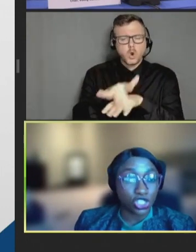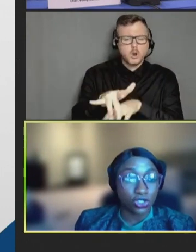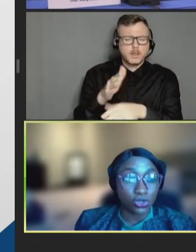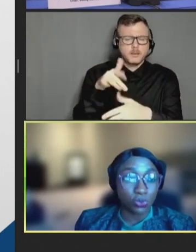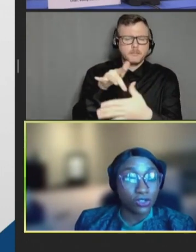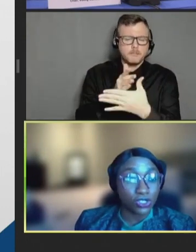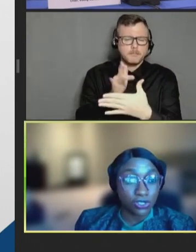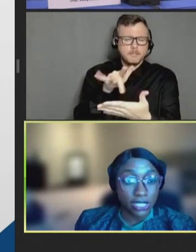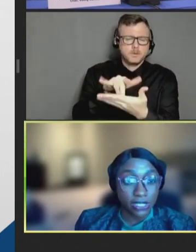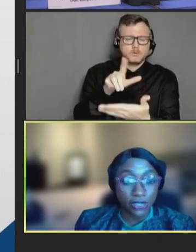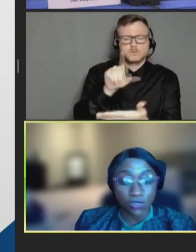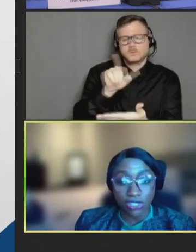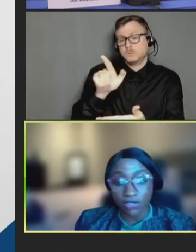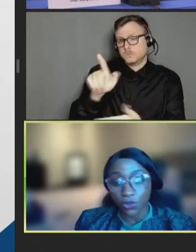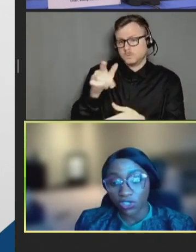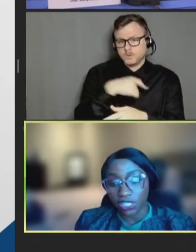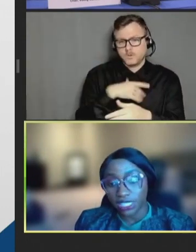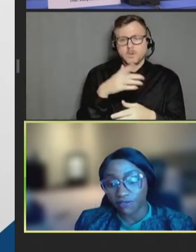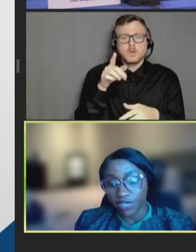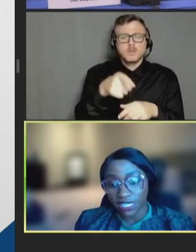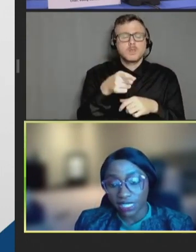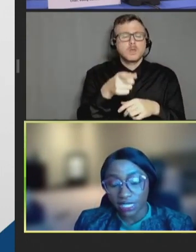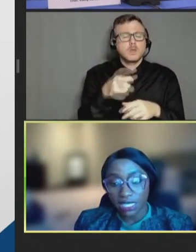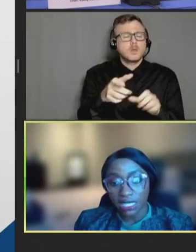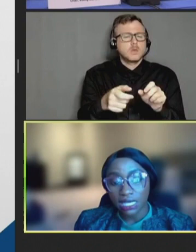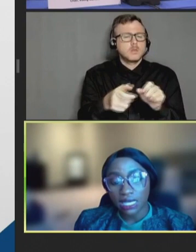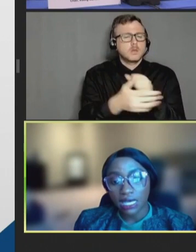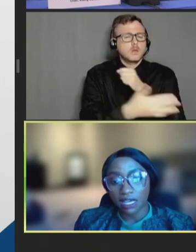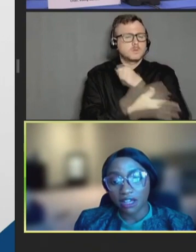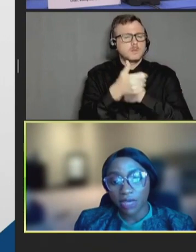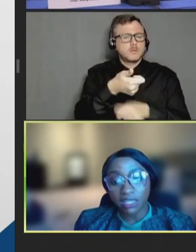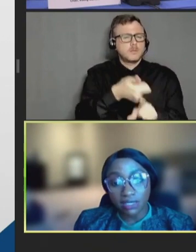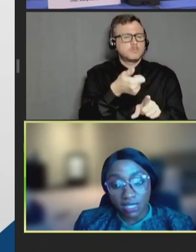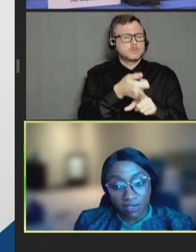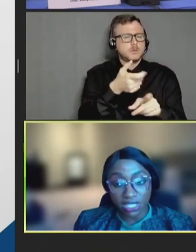which country -- when countries really started to receive COVID-19 vaccines, health services